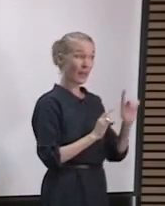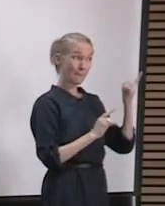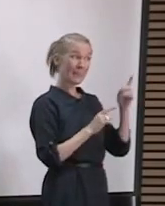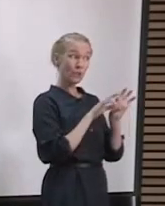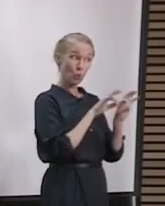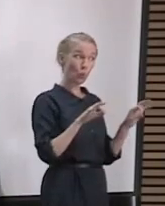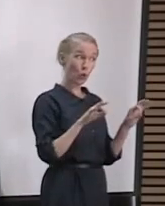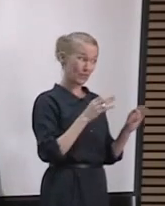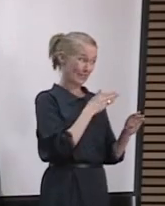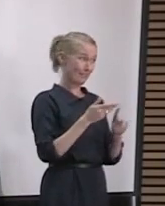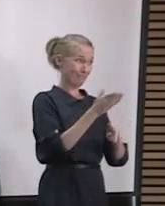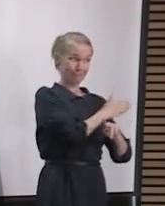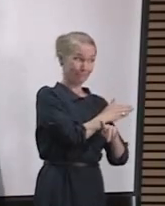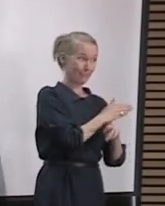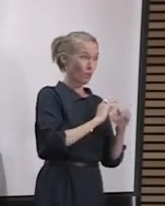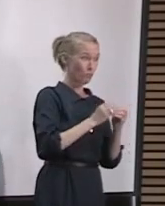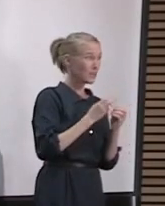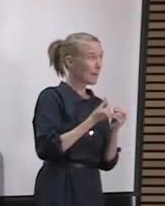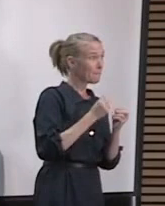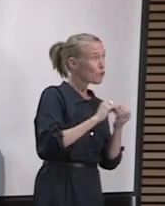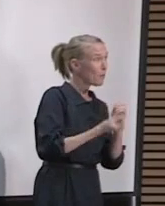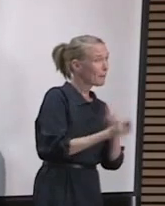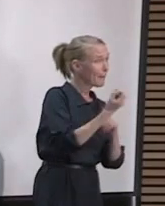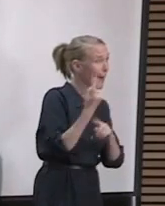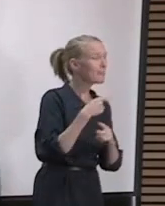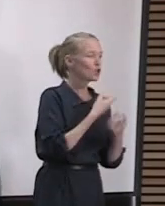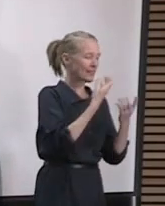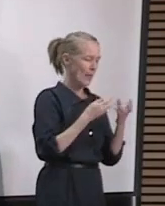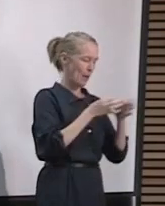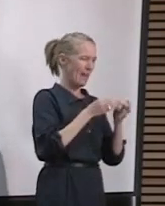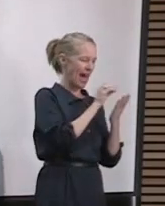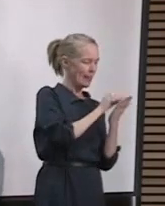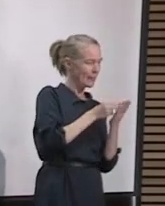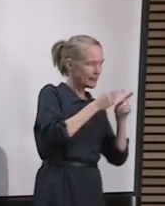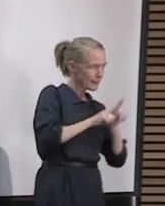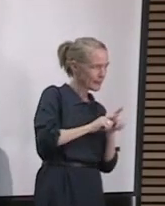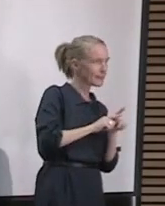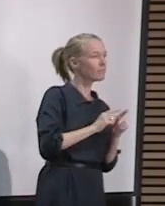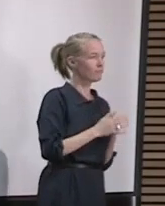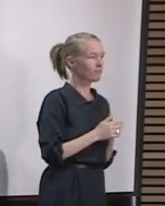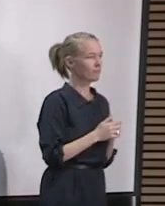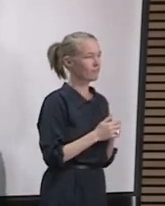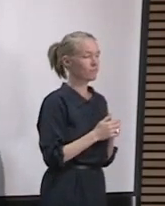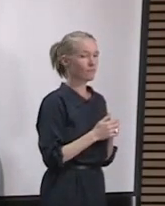contacts in other workplaces. So she started work on that, as you can imagine, with some